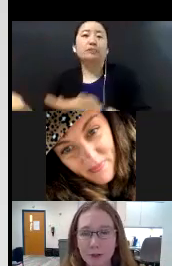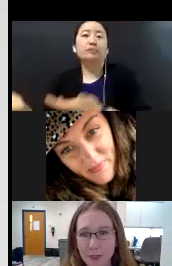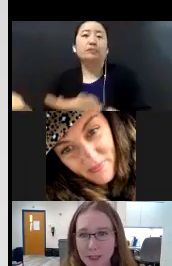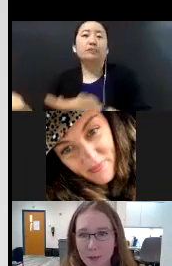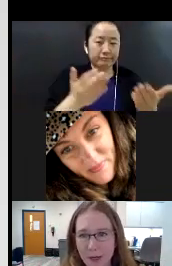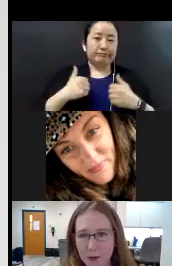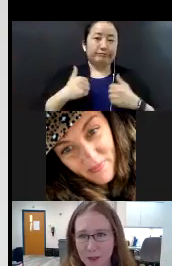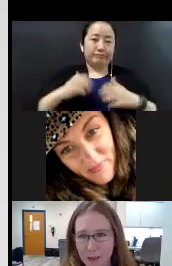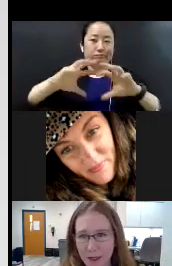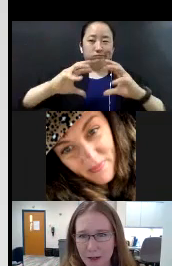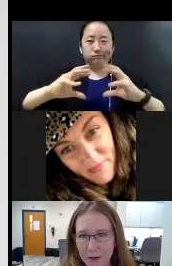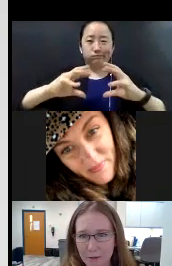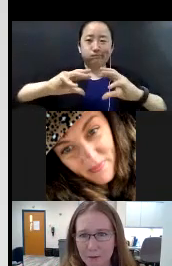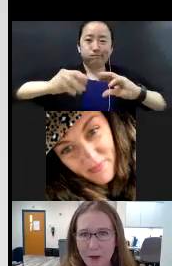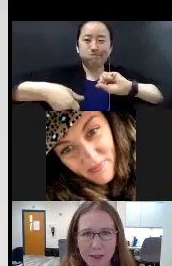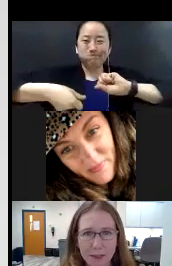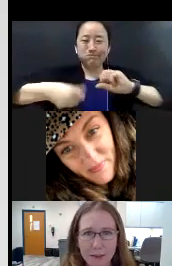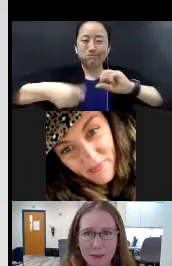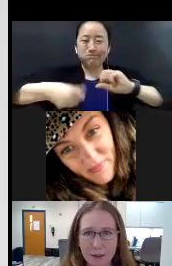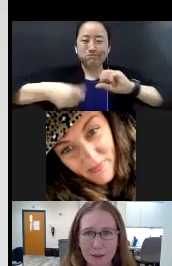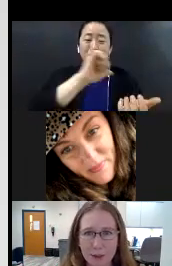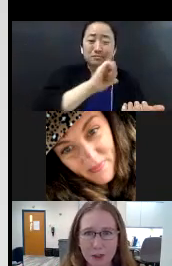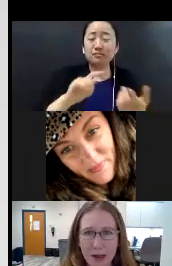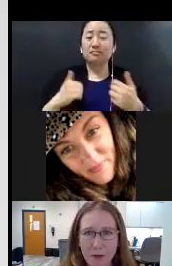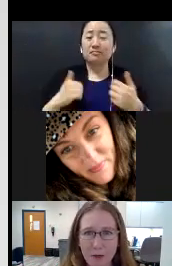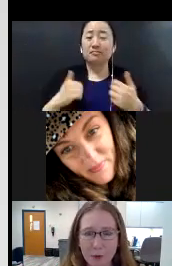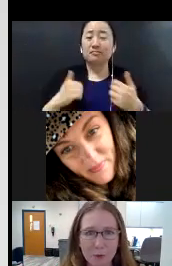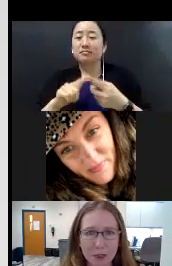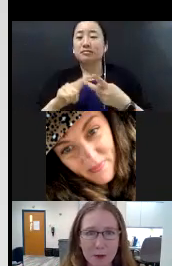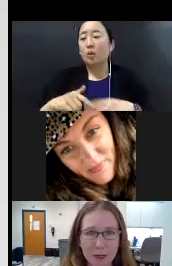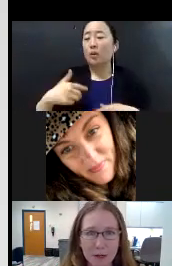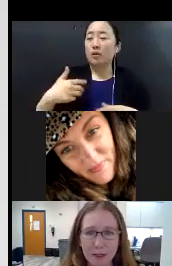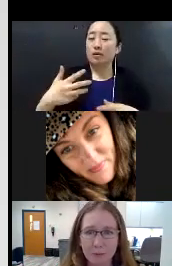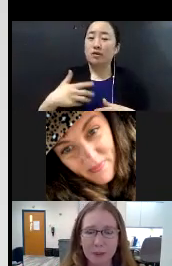FAUCET, SHOWER, PORTABLE SHOWER, IT COMPLETELY